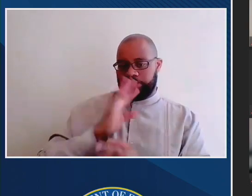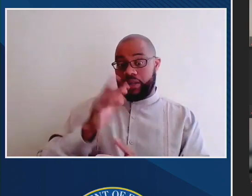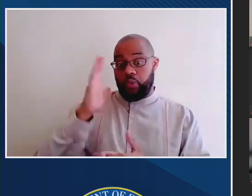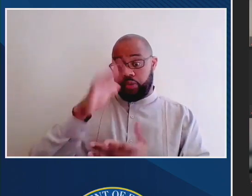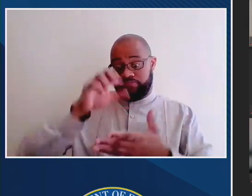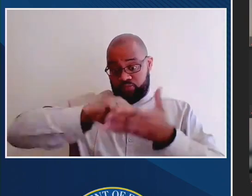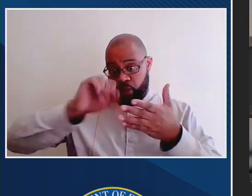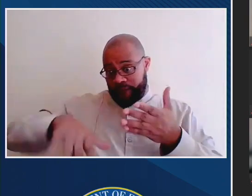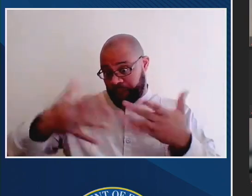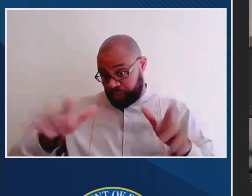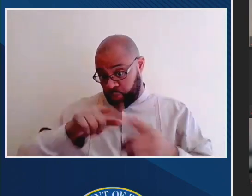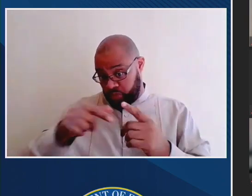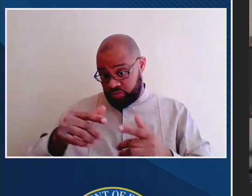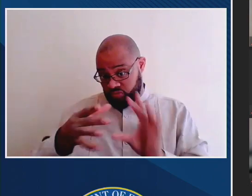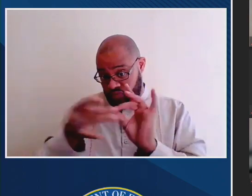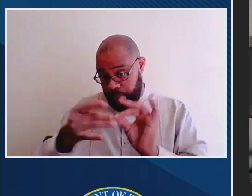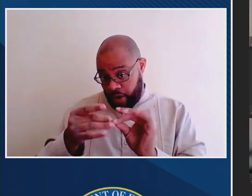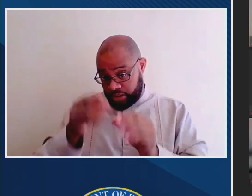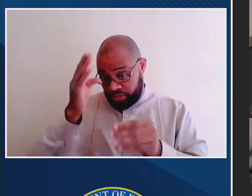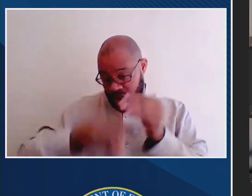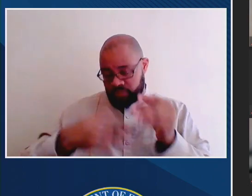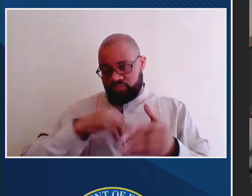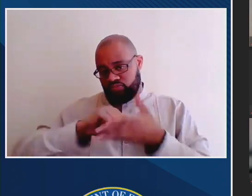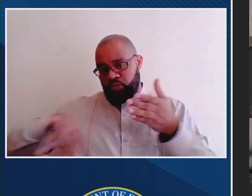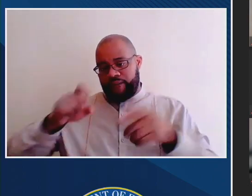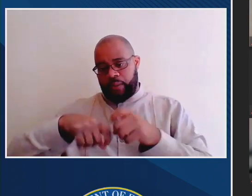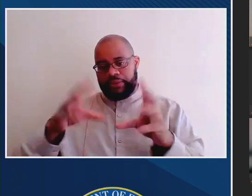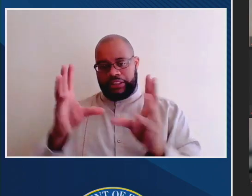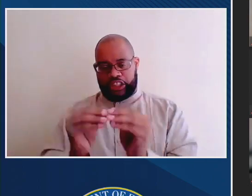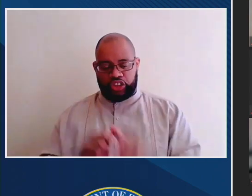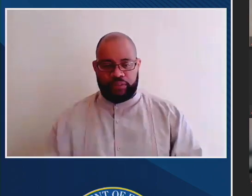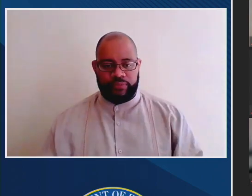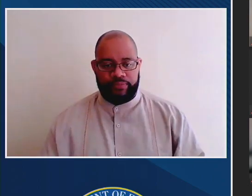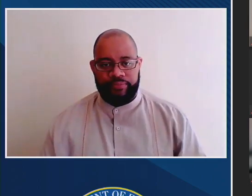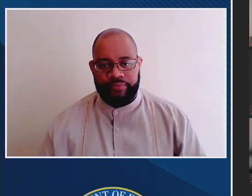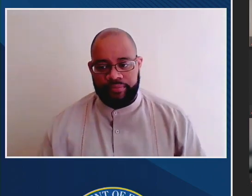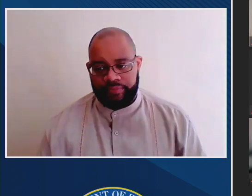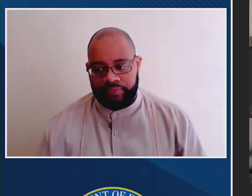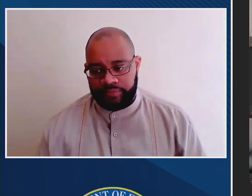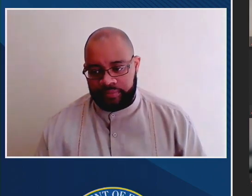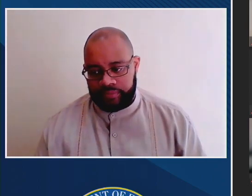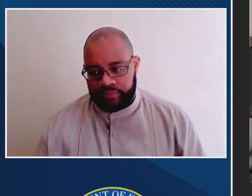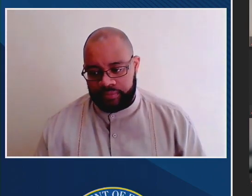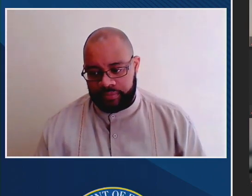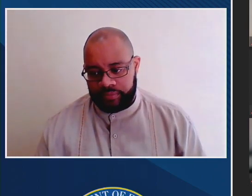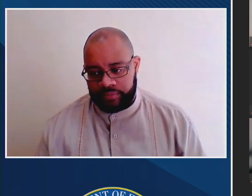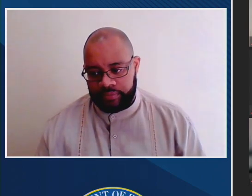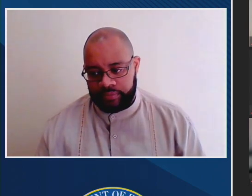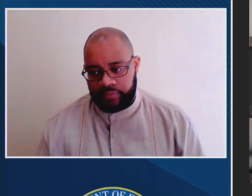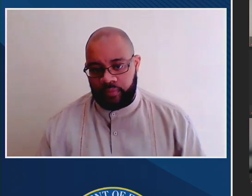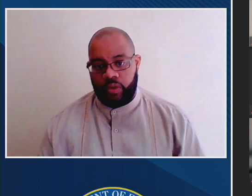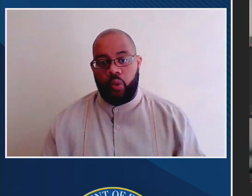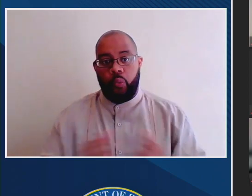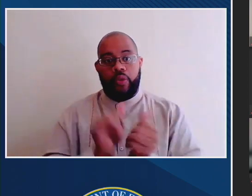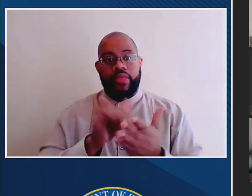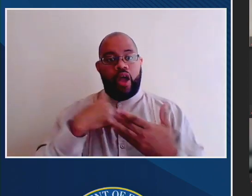their remarks are committed, completed. So with that I open it up to any questions